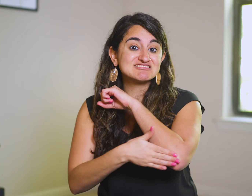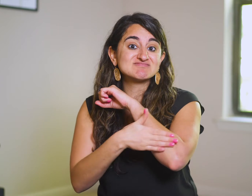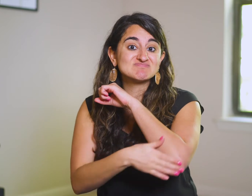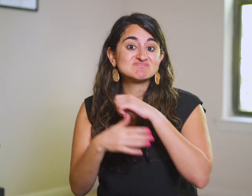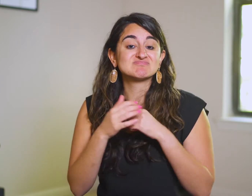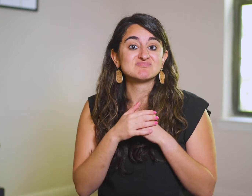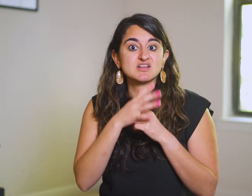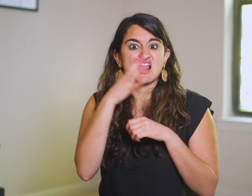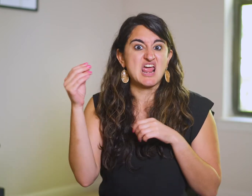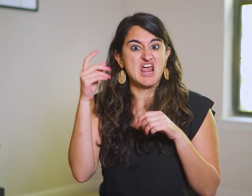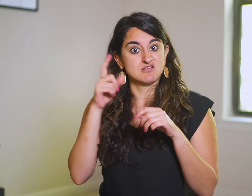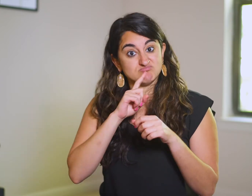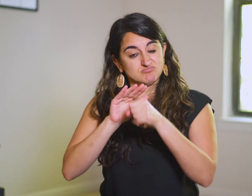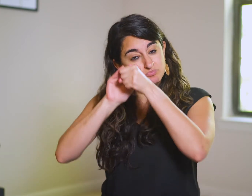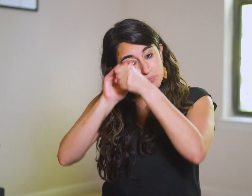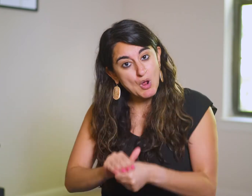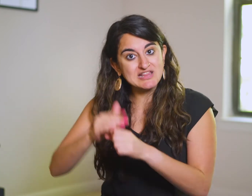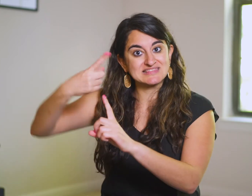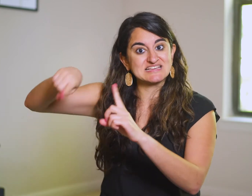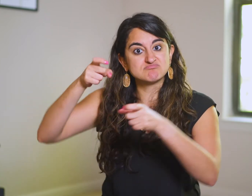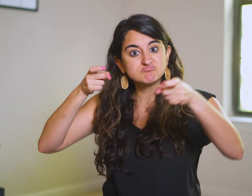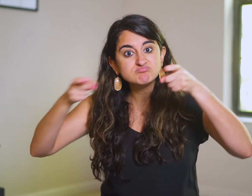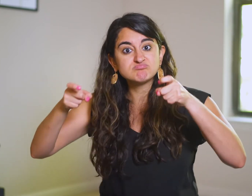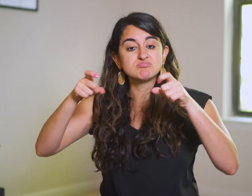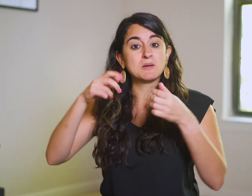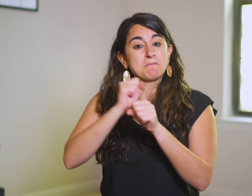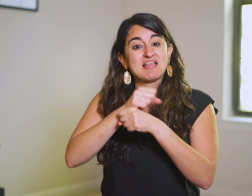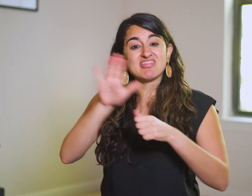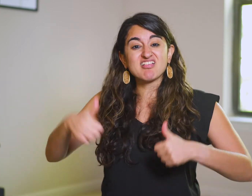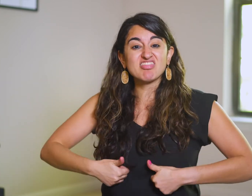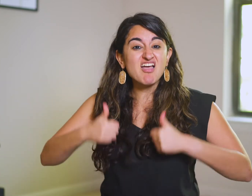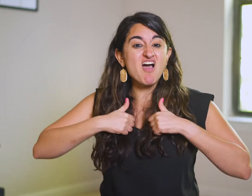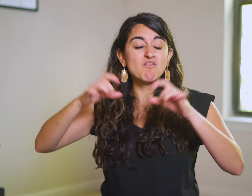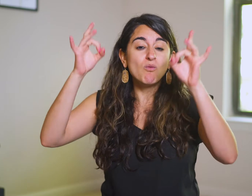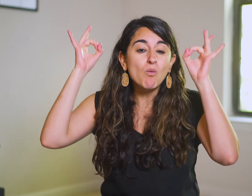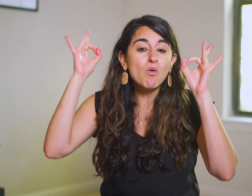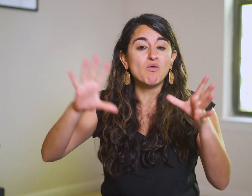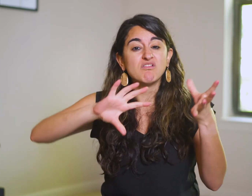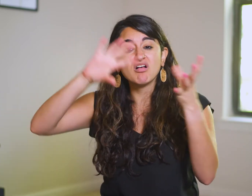and is oppressing them, making their lives miserable,